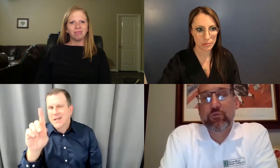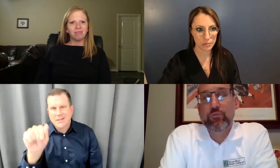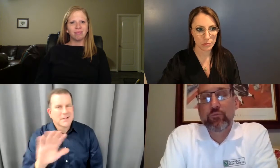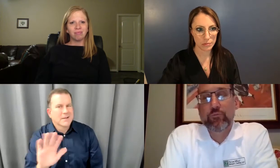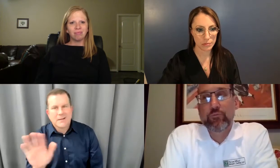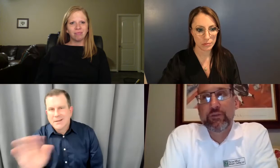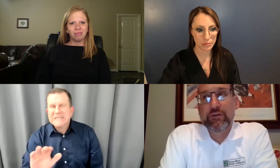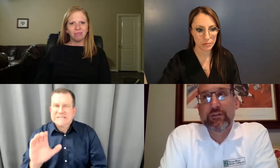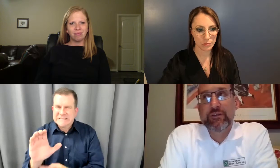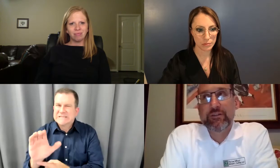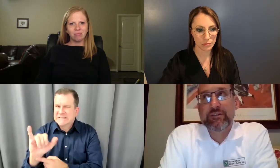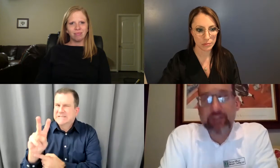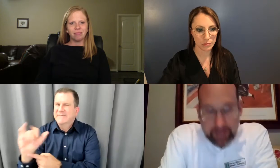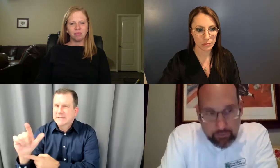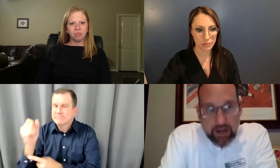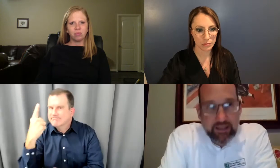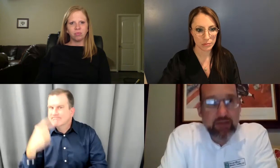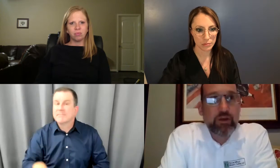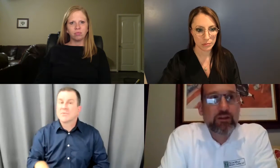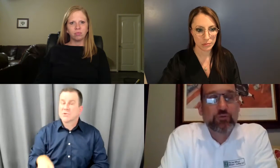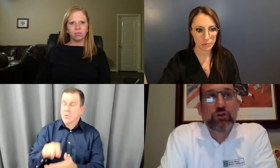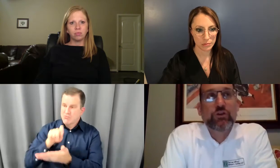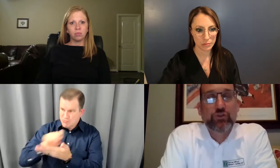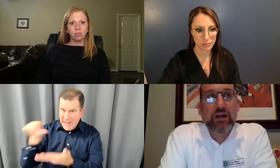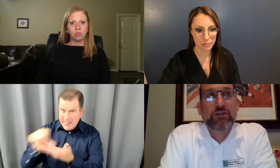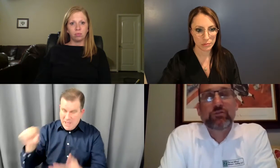So, the letter writing campaign is what you can try and do